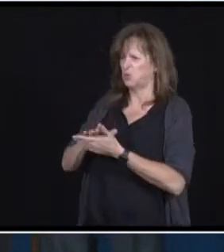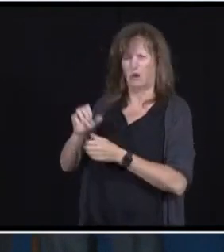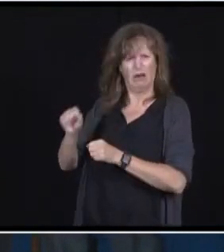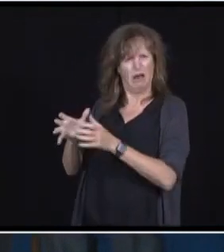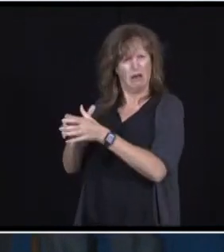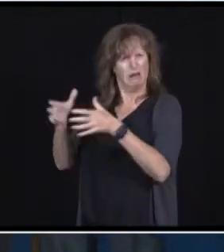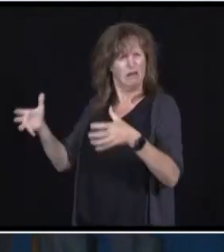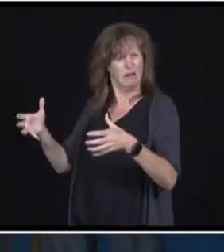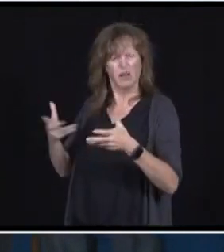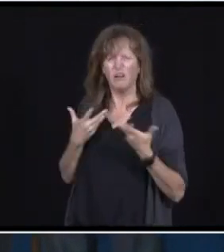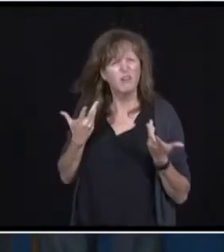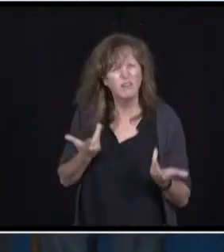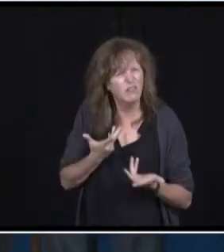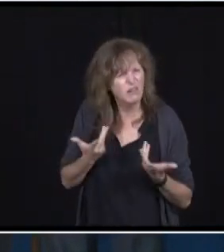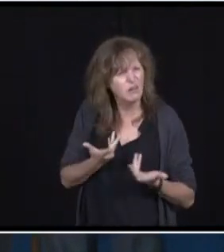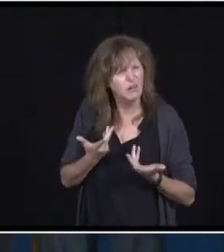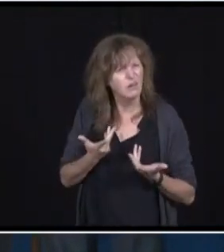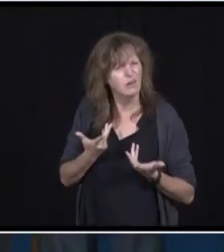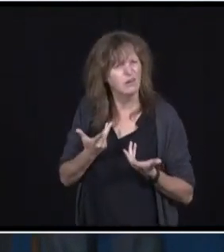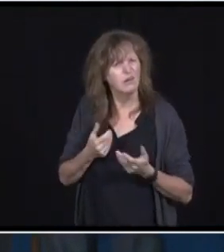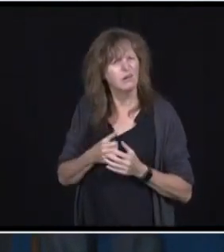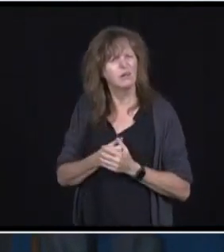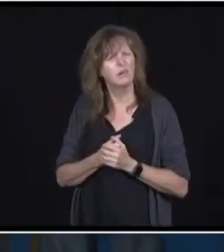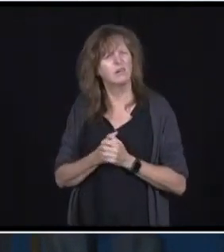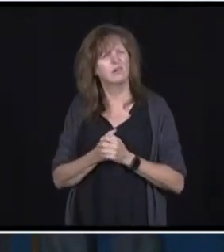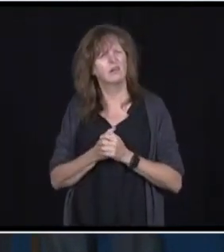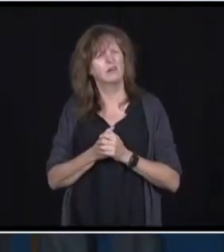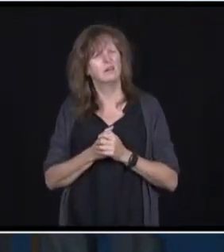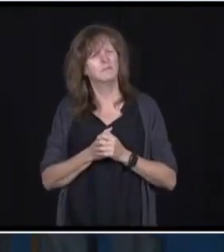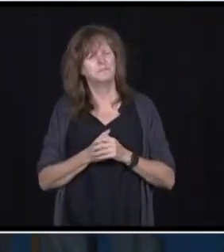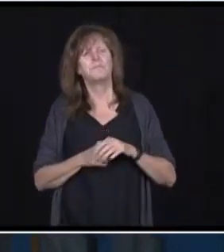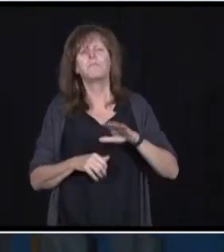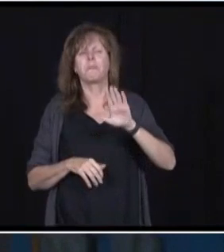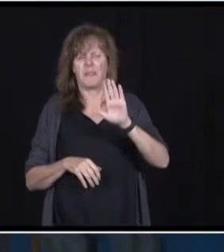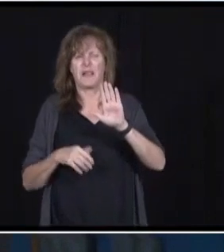structured rules in place for schools where you may not have them for those informal gatherings?